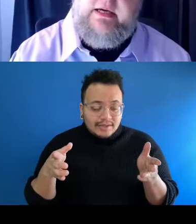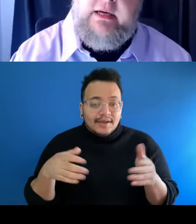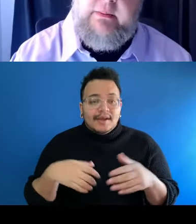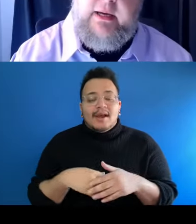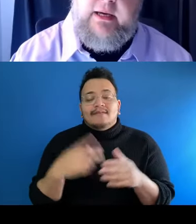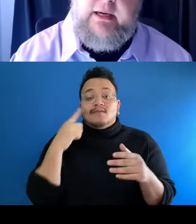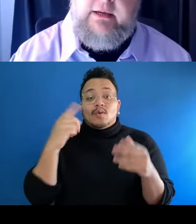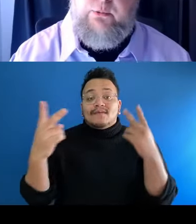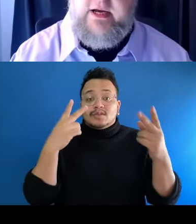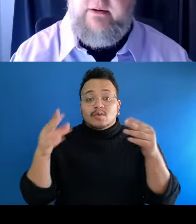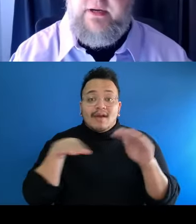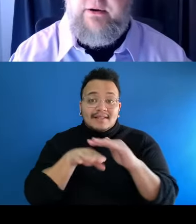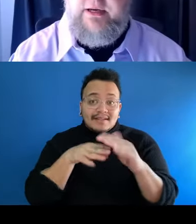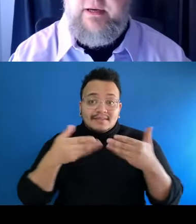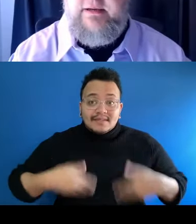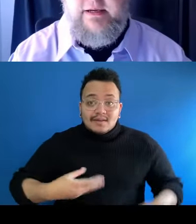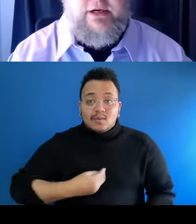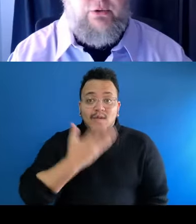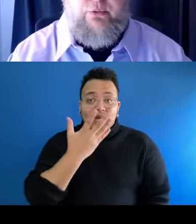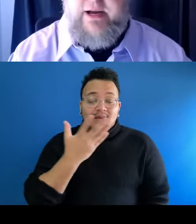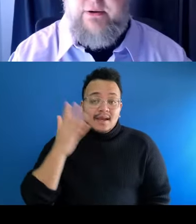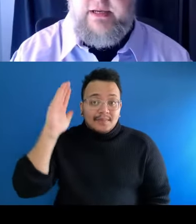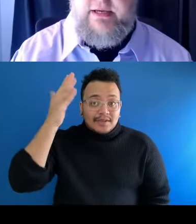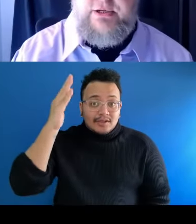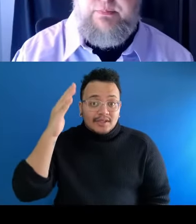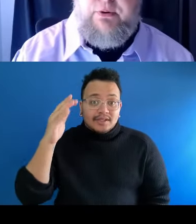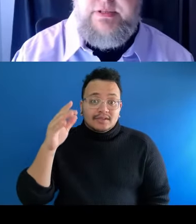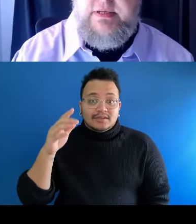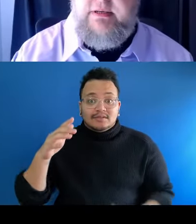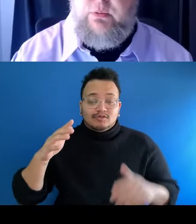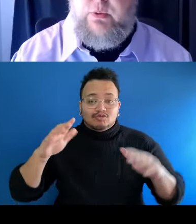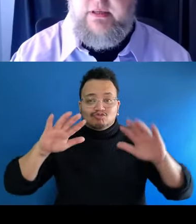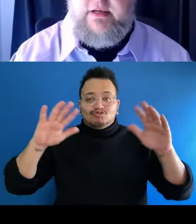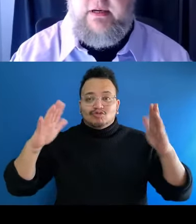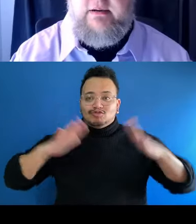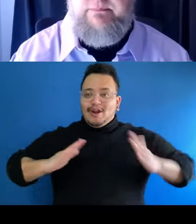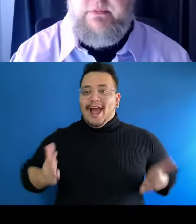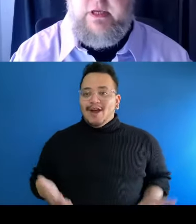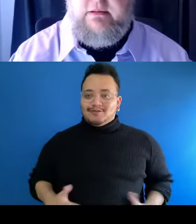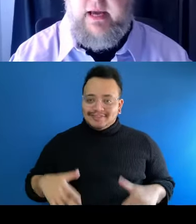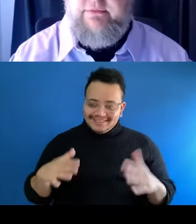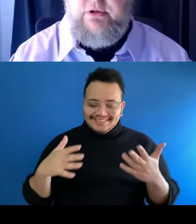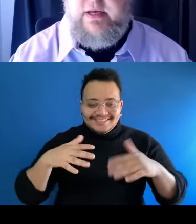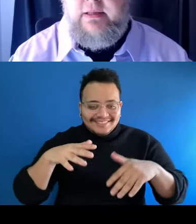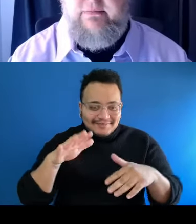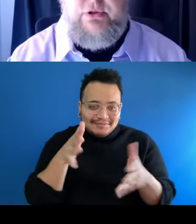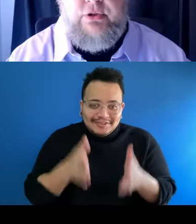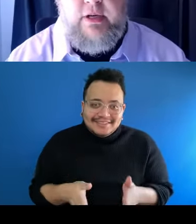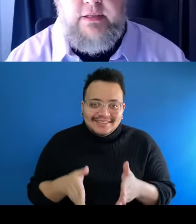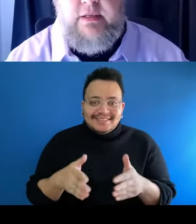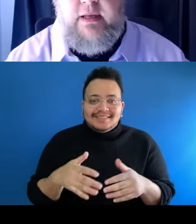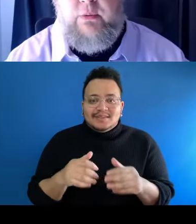I am a white appearing roundish person with light lavender shirt on today,